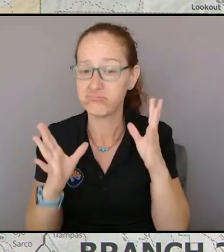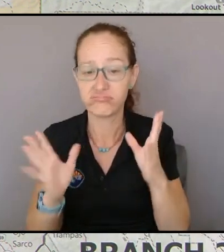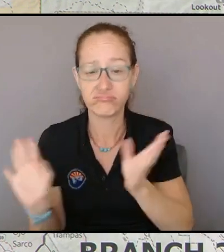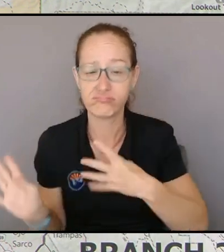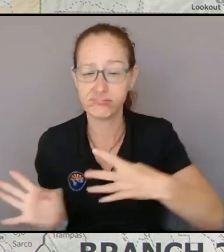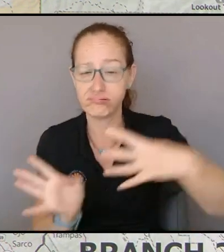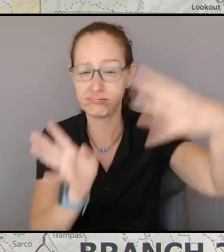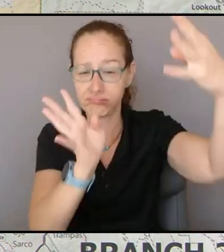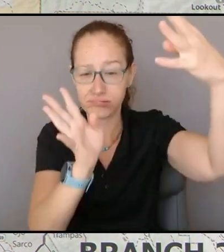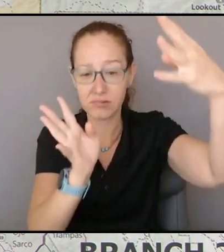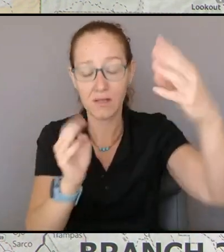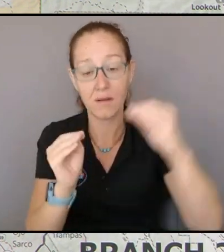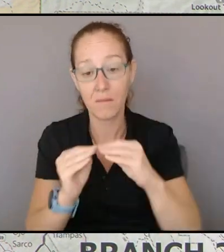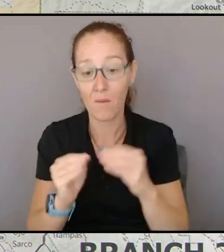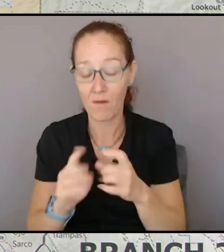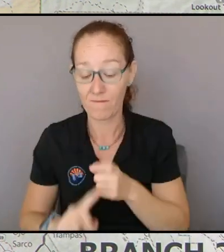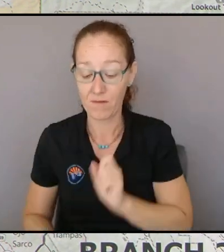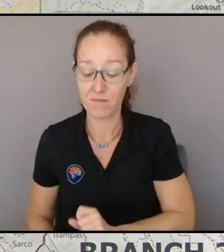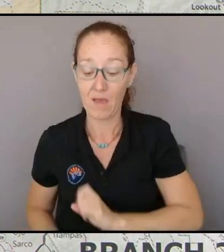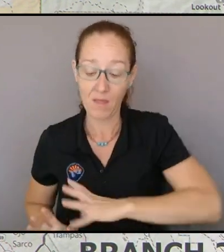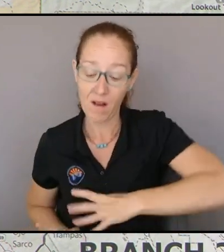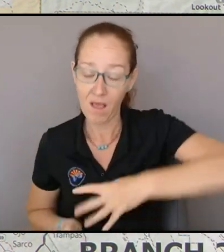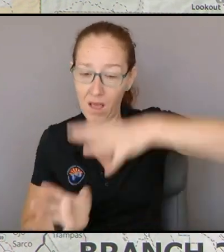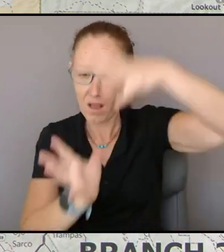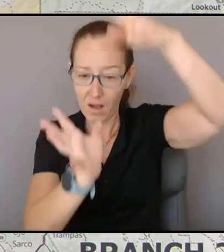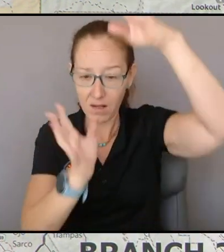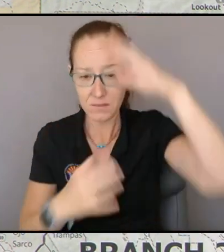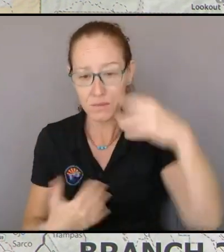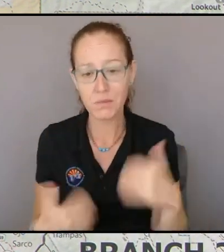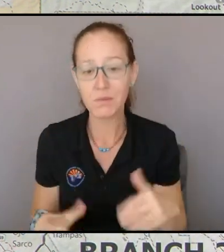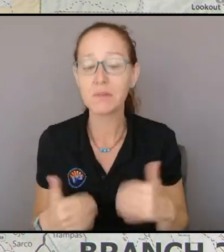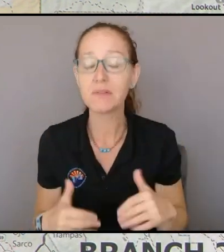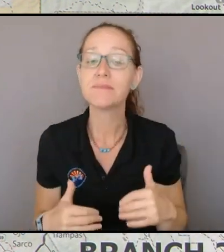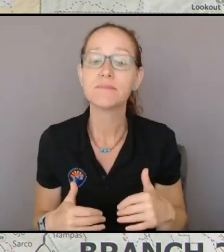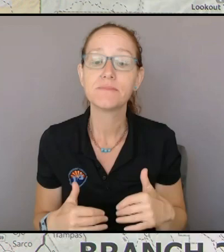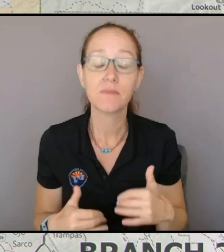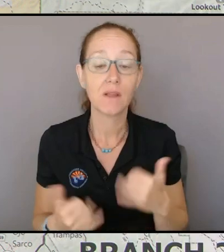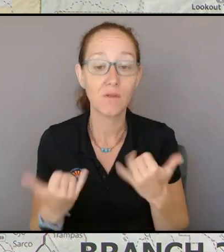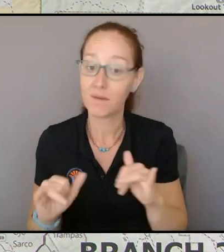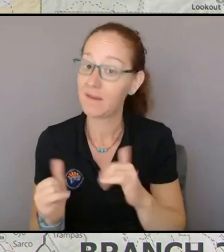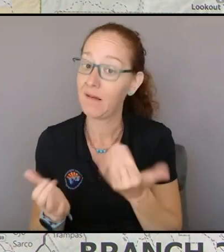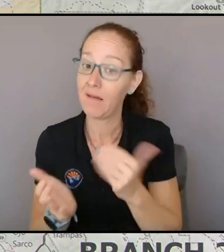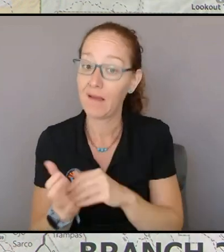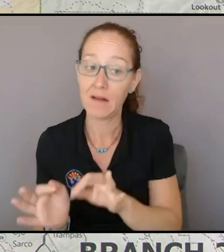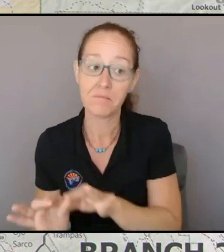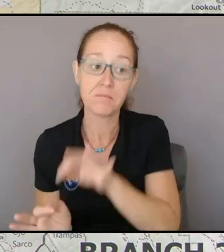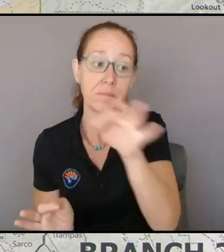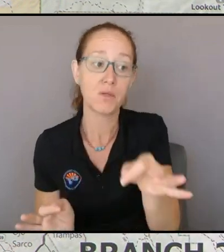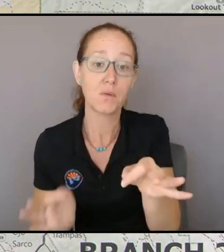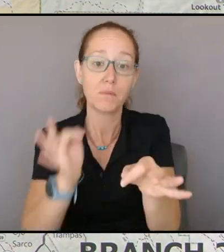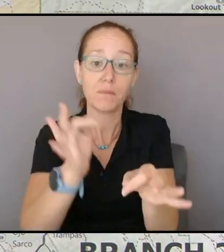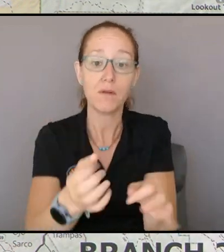of a southwesterly component and we still may get fire established over here. But if we can keep it in this box by the